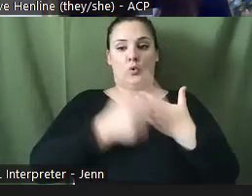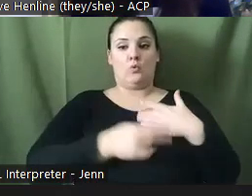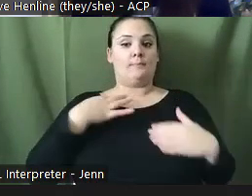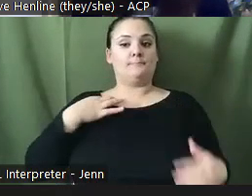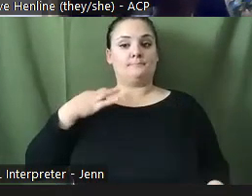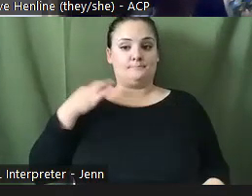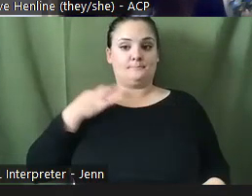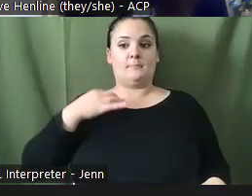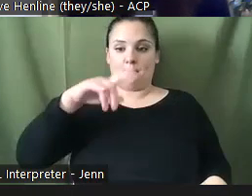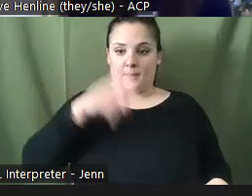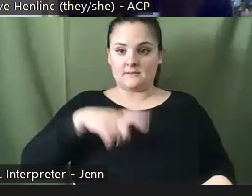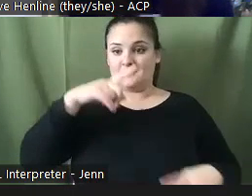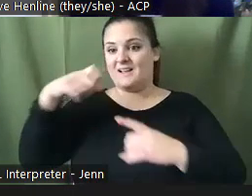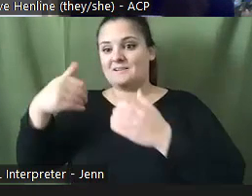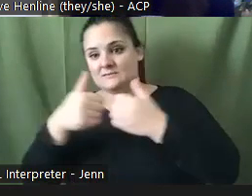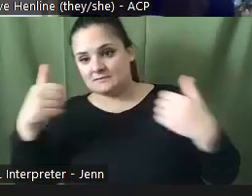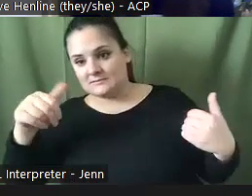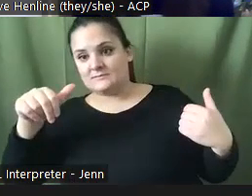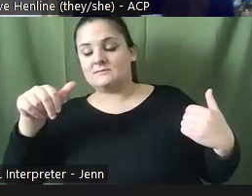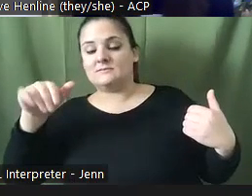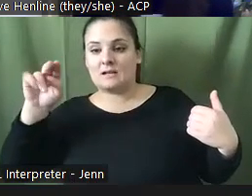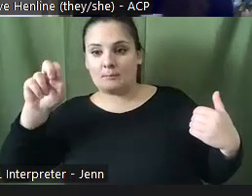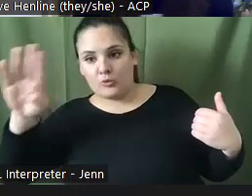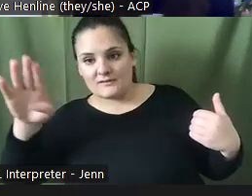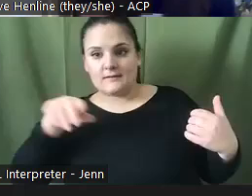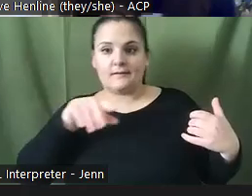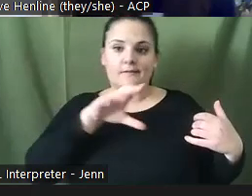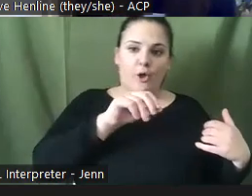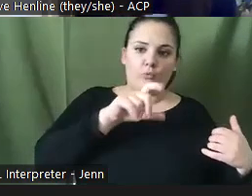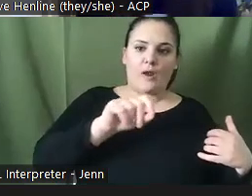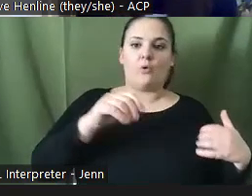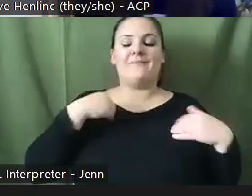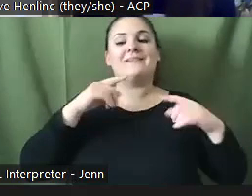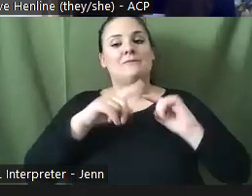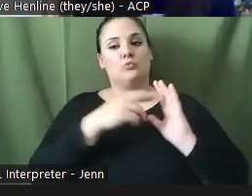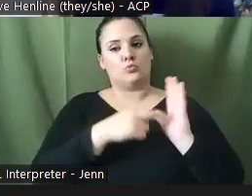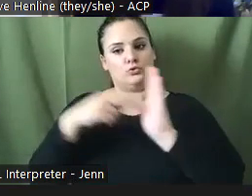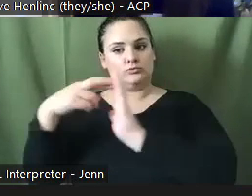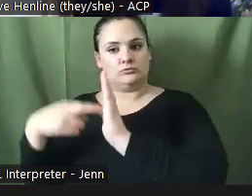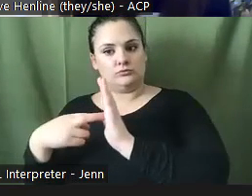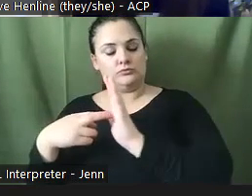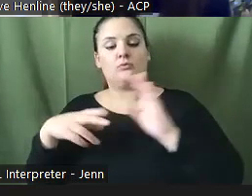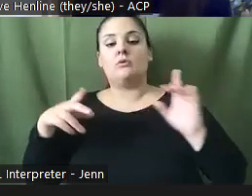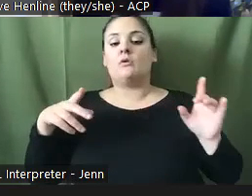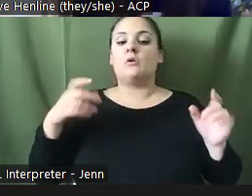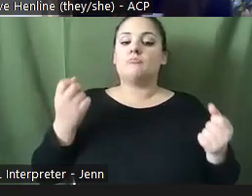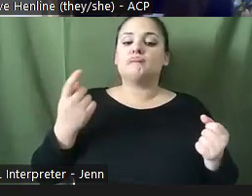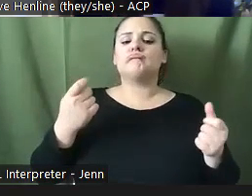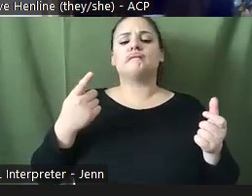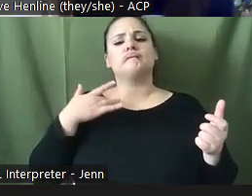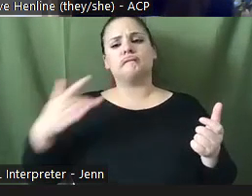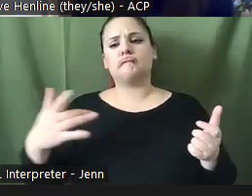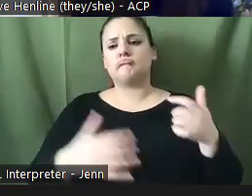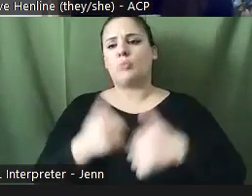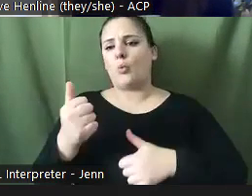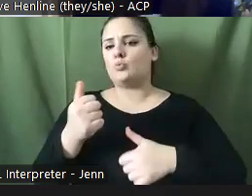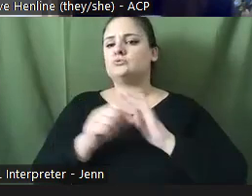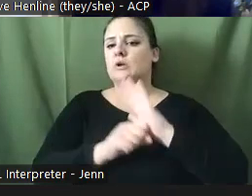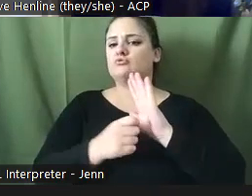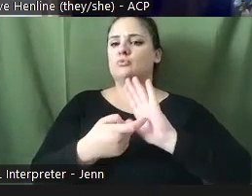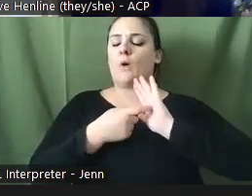statutes. And typically states require evidence to apply to the program, which we'll discuss